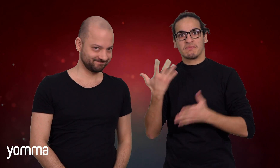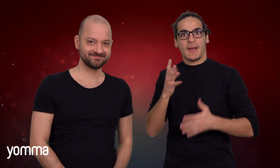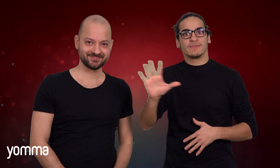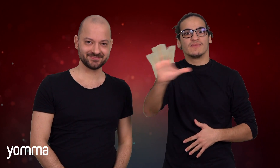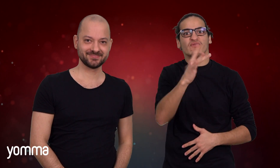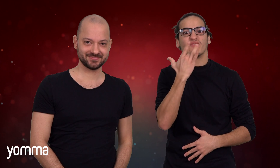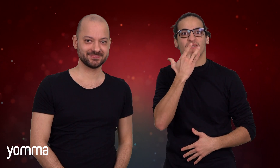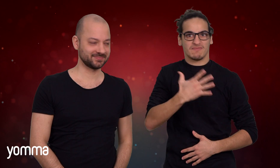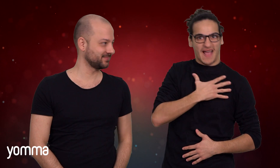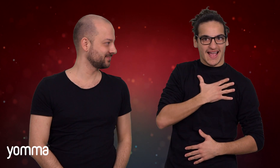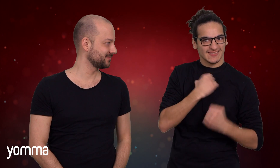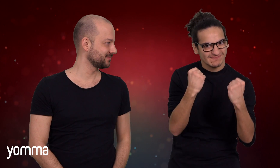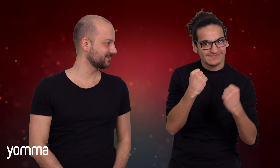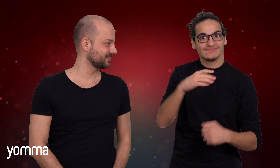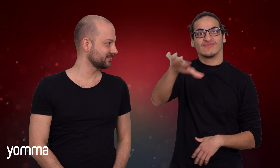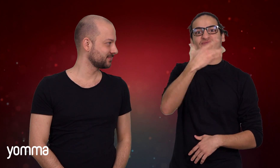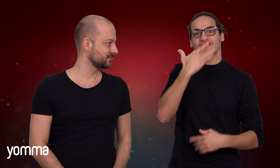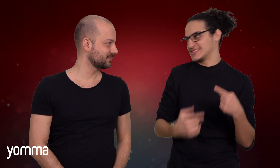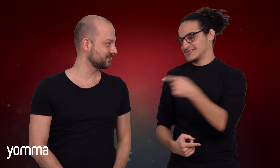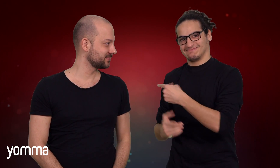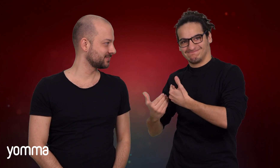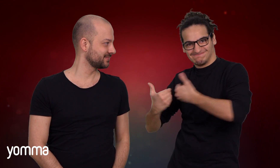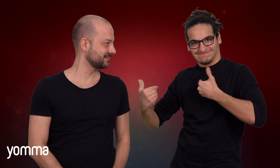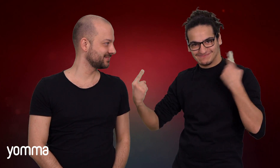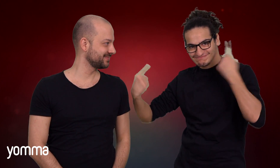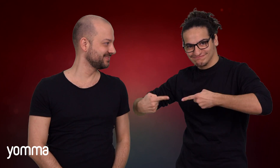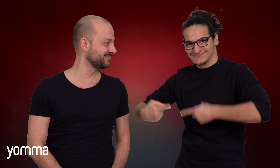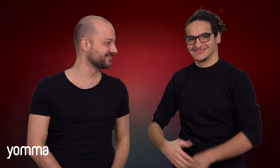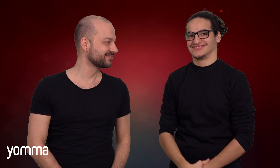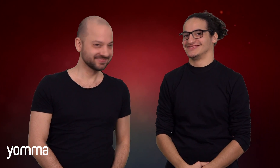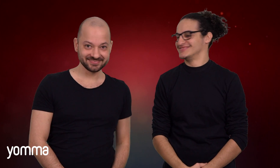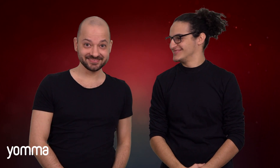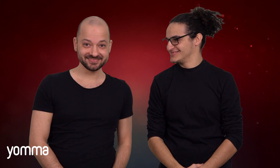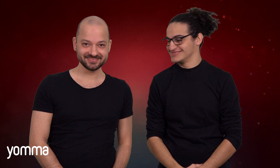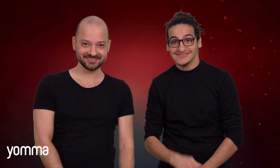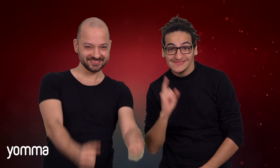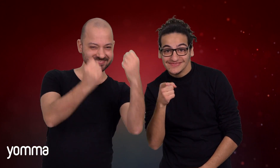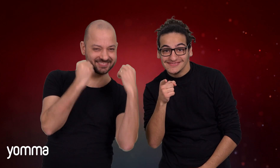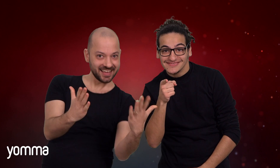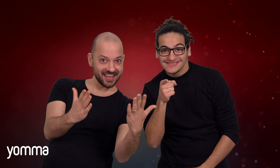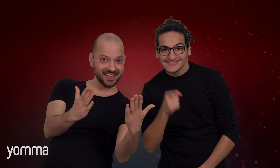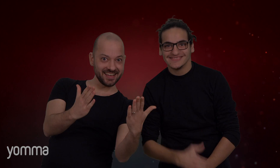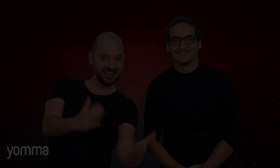Are you supporting a club from my side? Or perhaps one from his side? We are rivaling! Voilà!